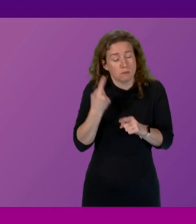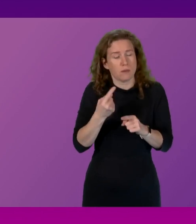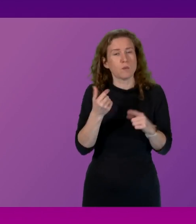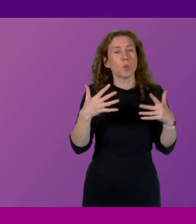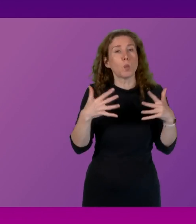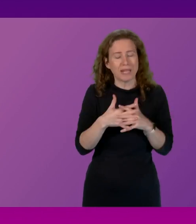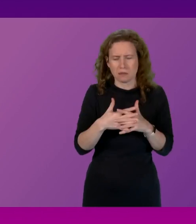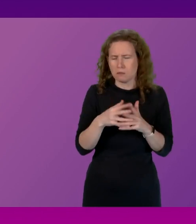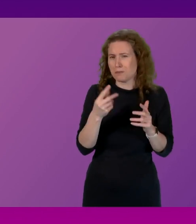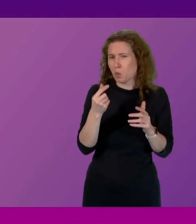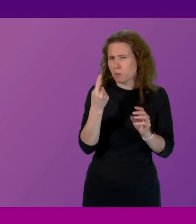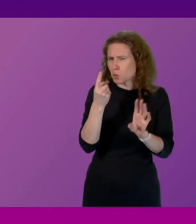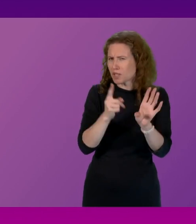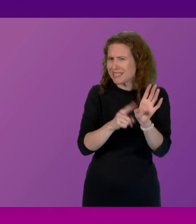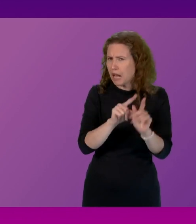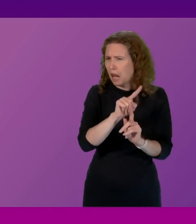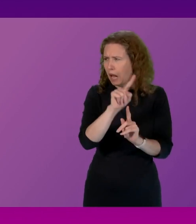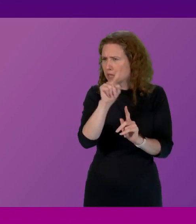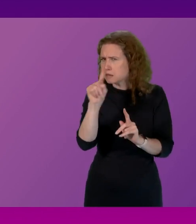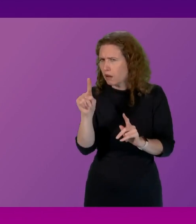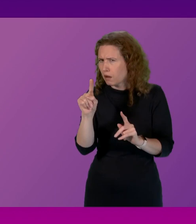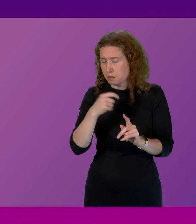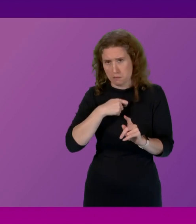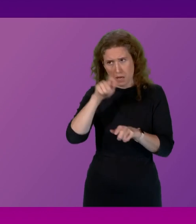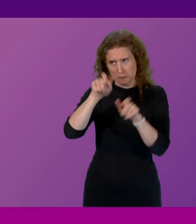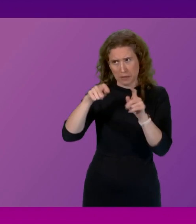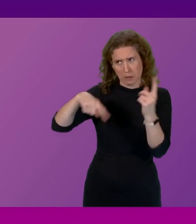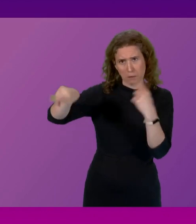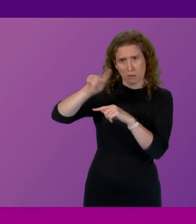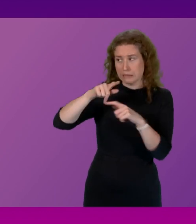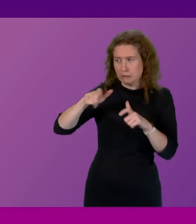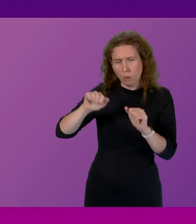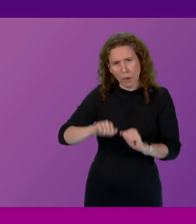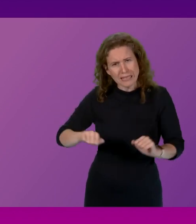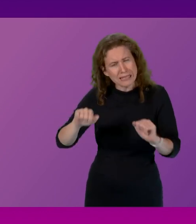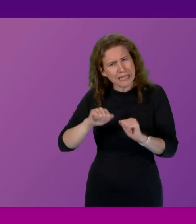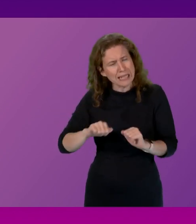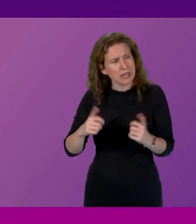Nearly a year later, my constituents are still waiting.